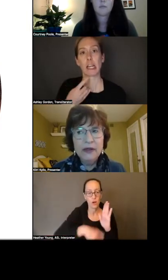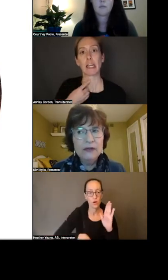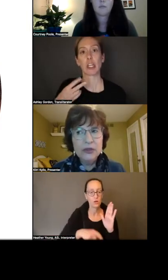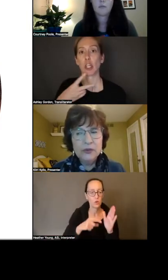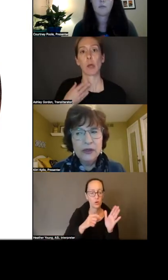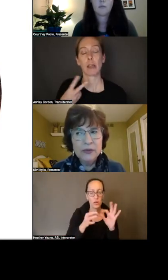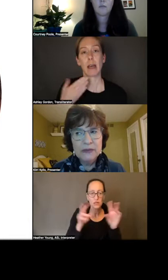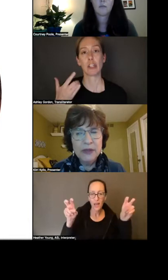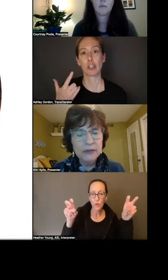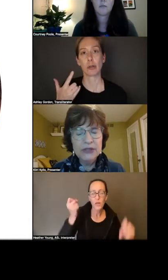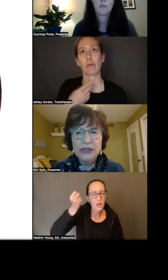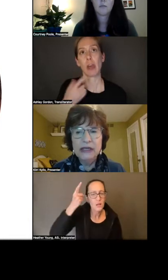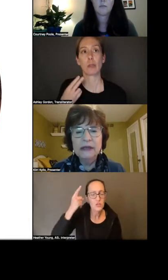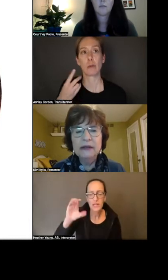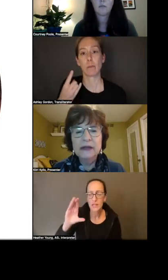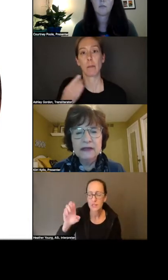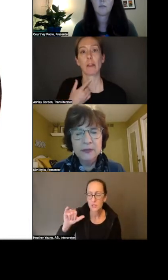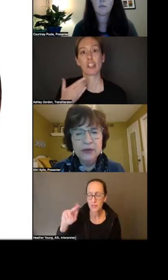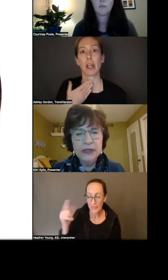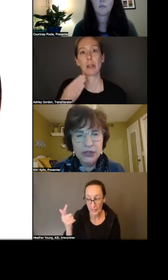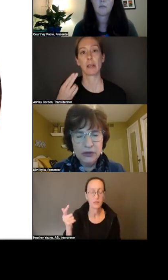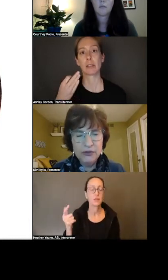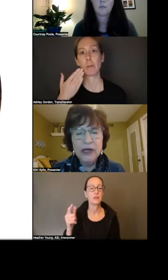that was published in the summer issue